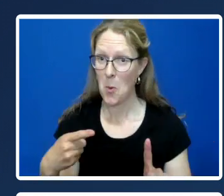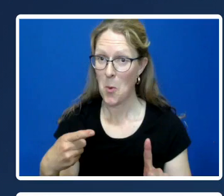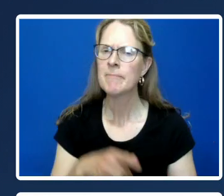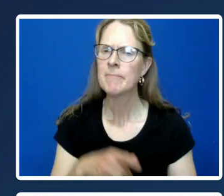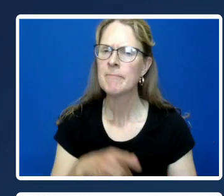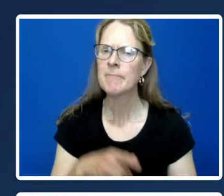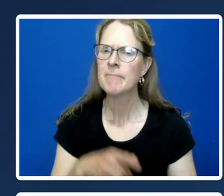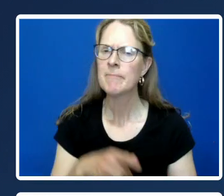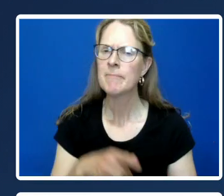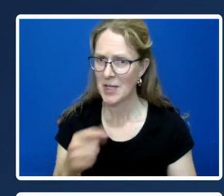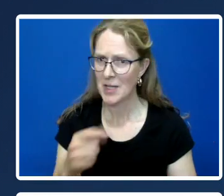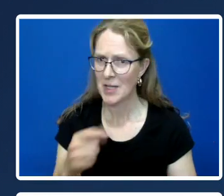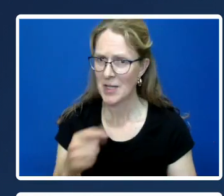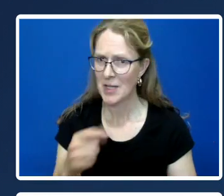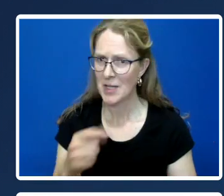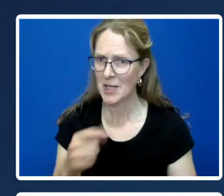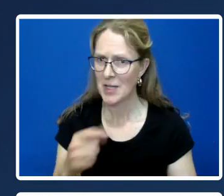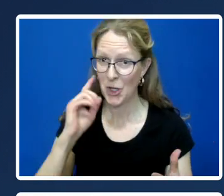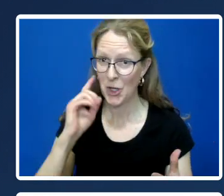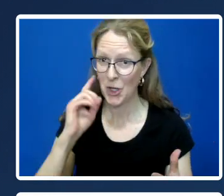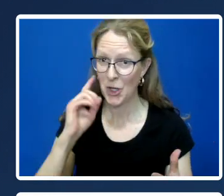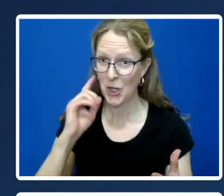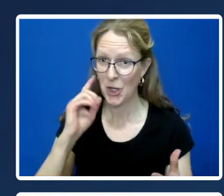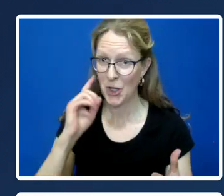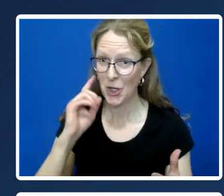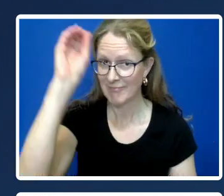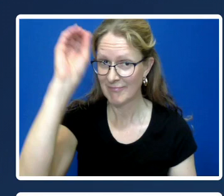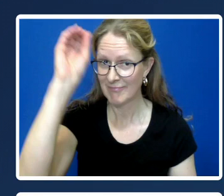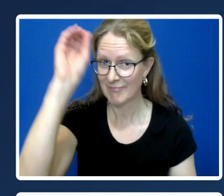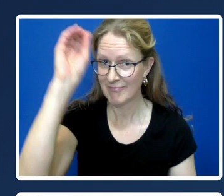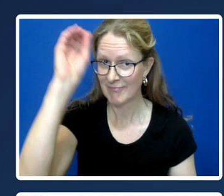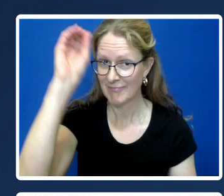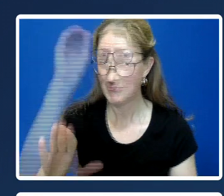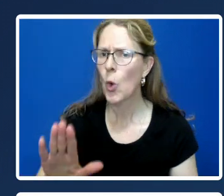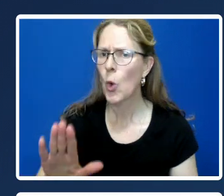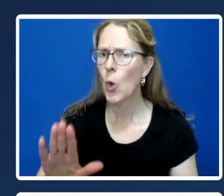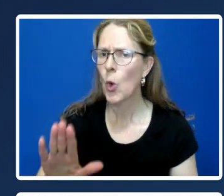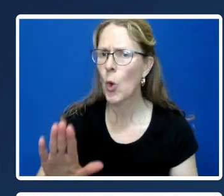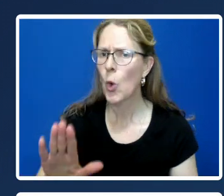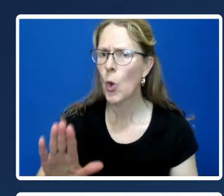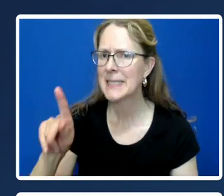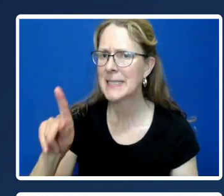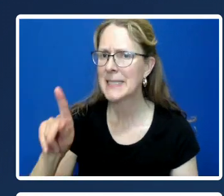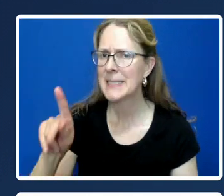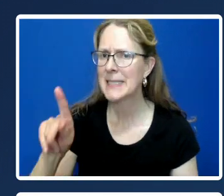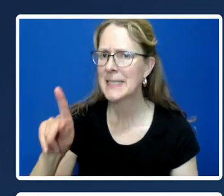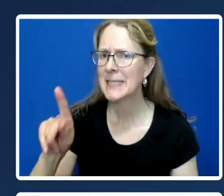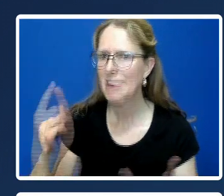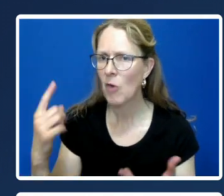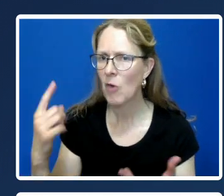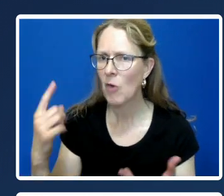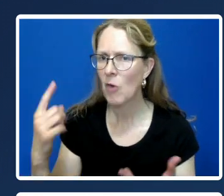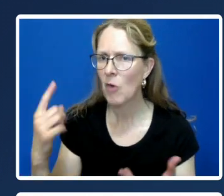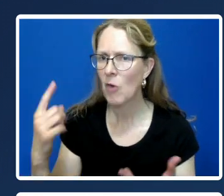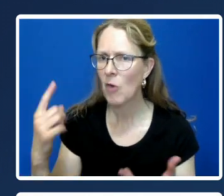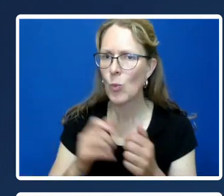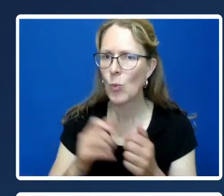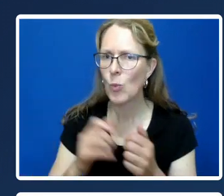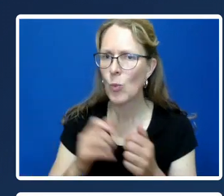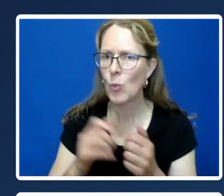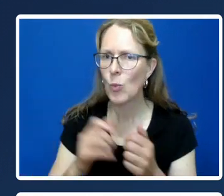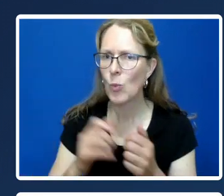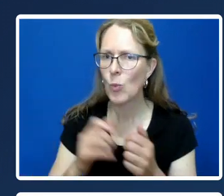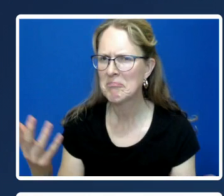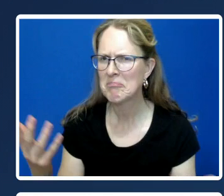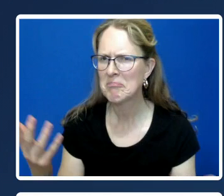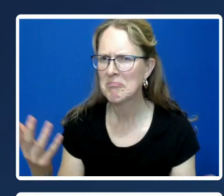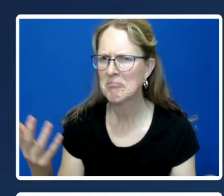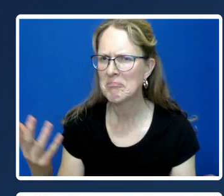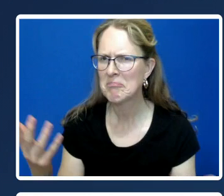for collaborating with teens? Yeah. Maureen will -- and I will be sharing some of our experiences